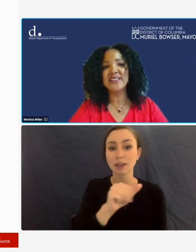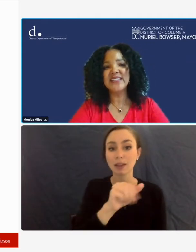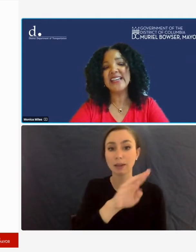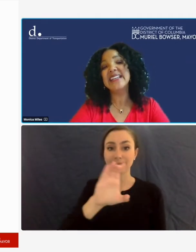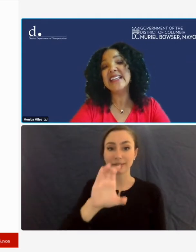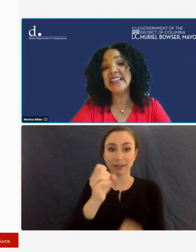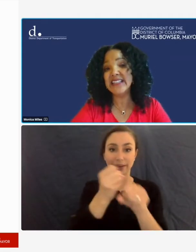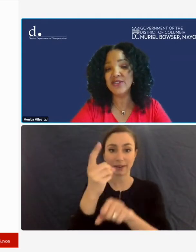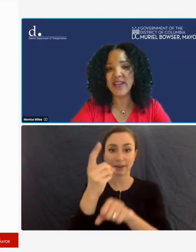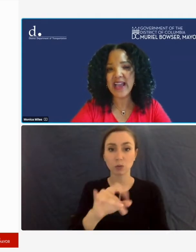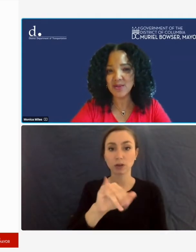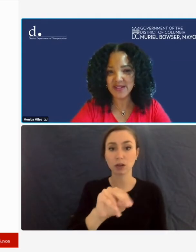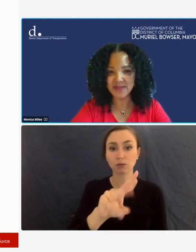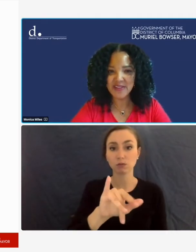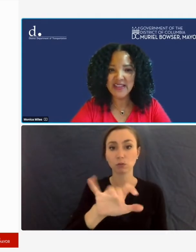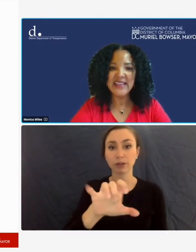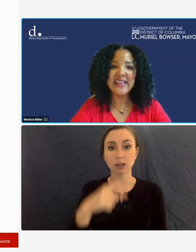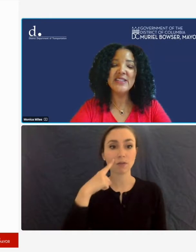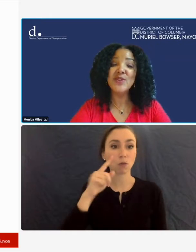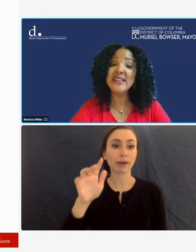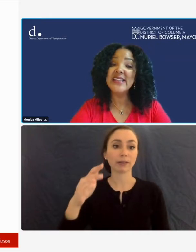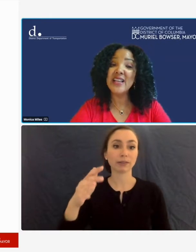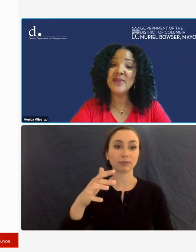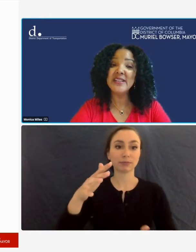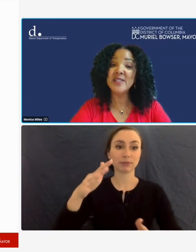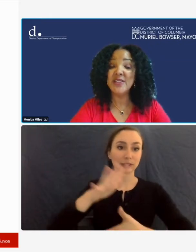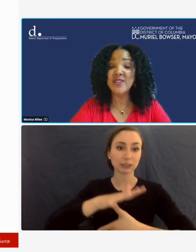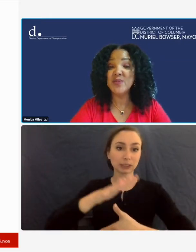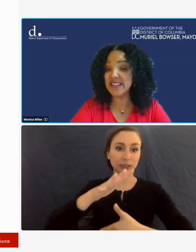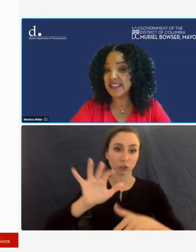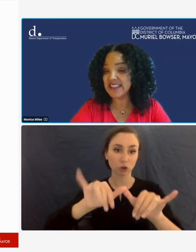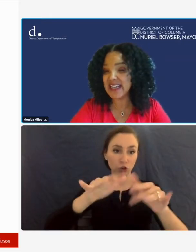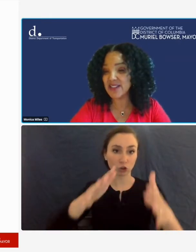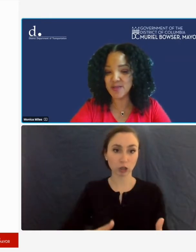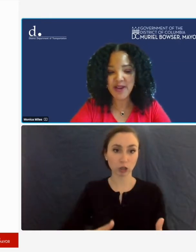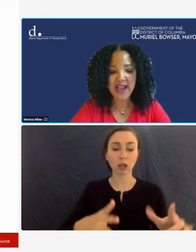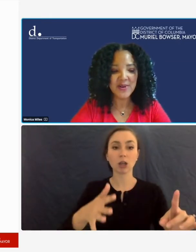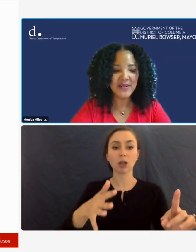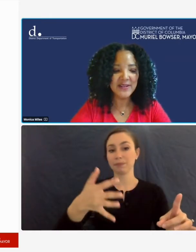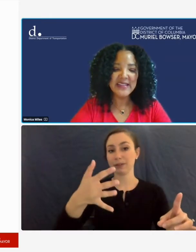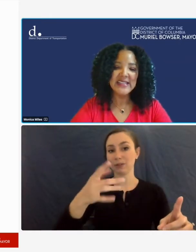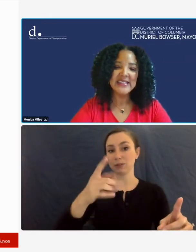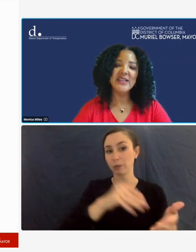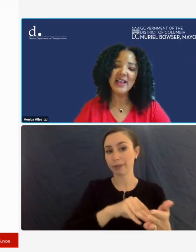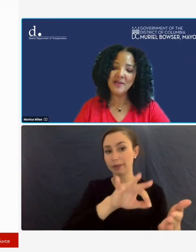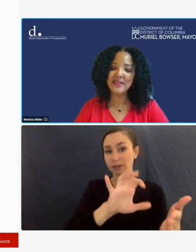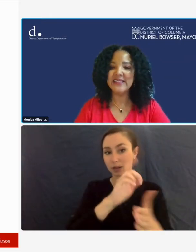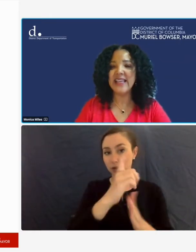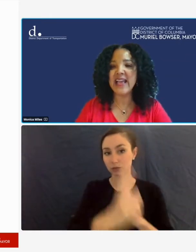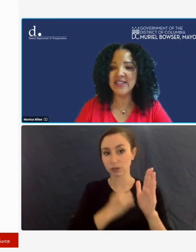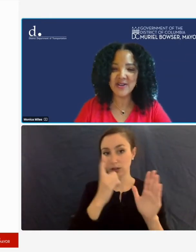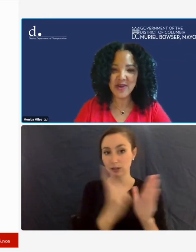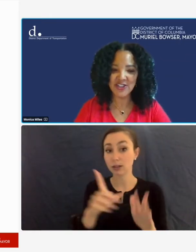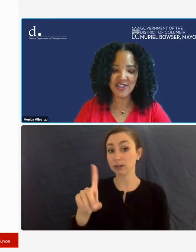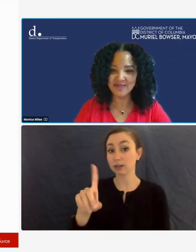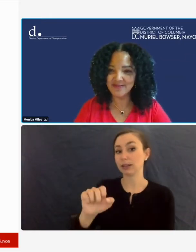nineteen hundred hours a direct salary expense was sixty dollars per hour so now let's ask a question